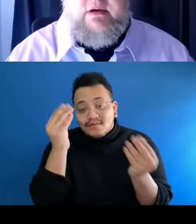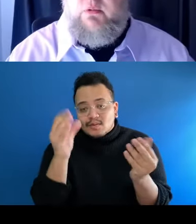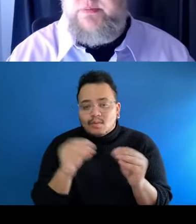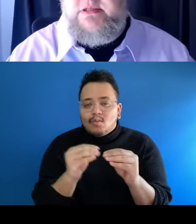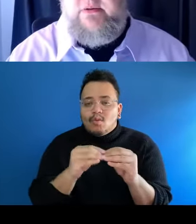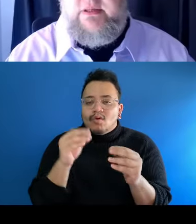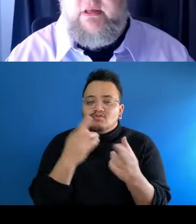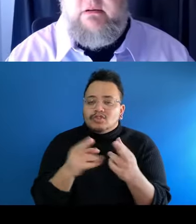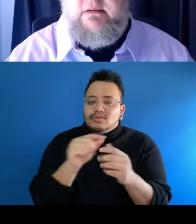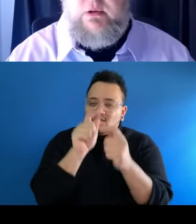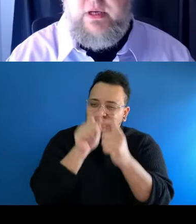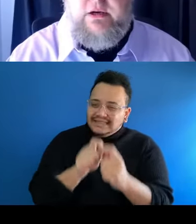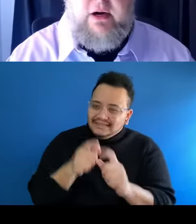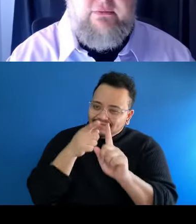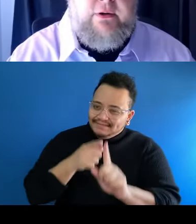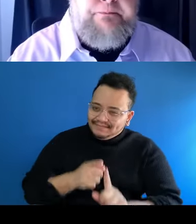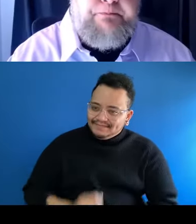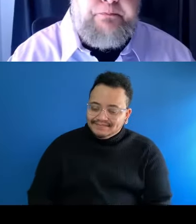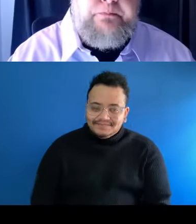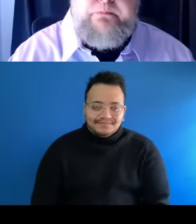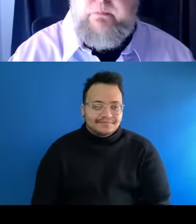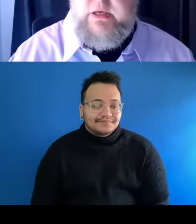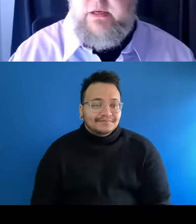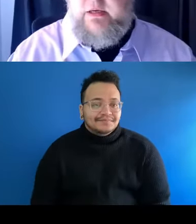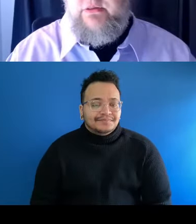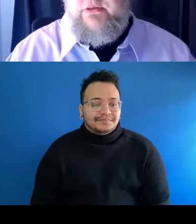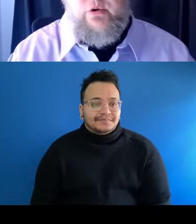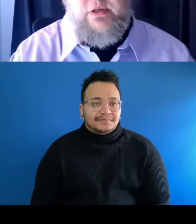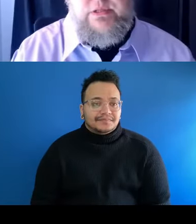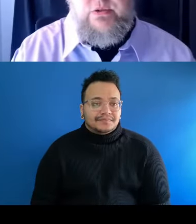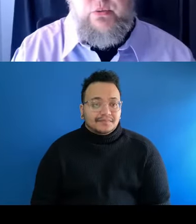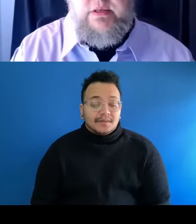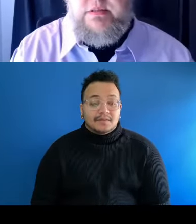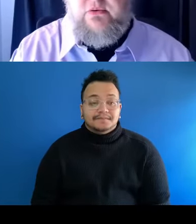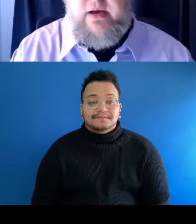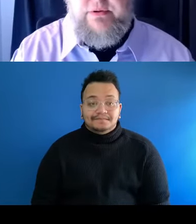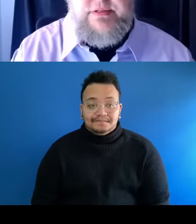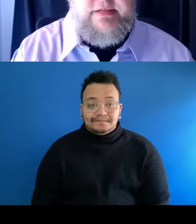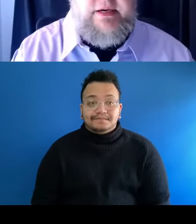that are more specific than than we can offer. The work that we do with survivors,